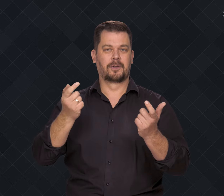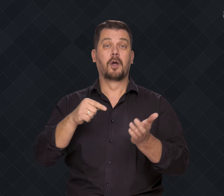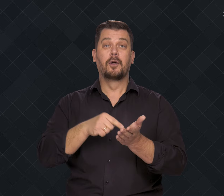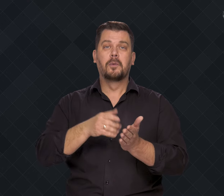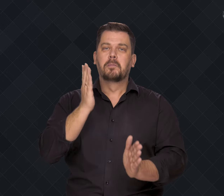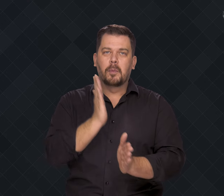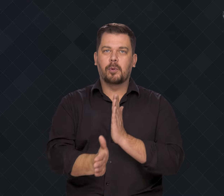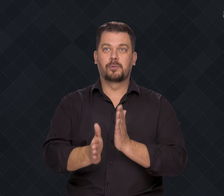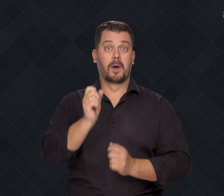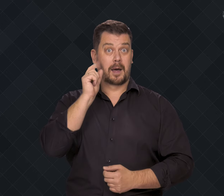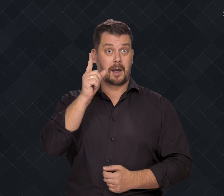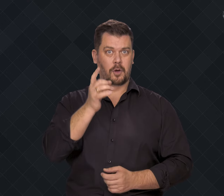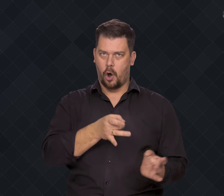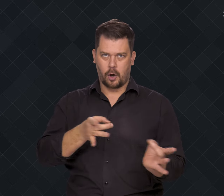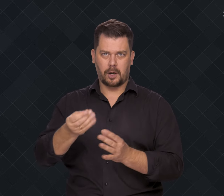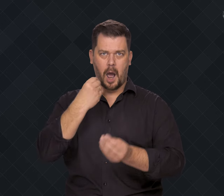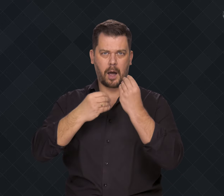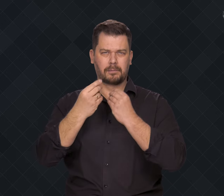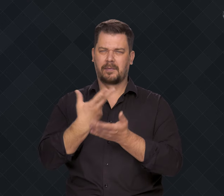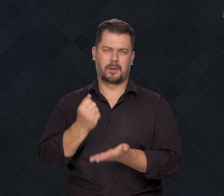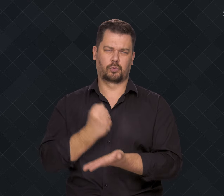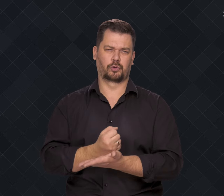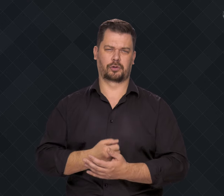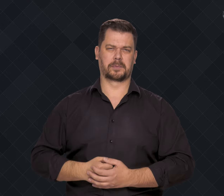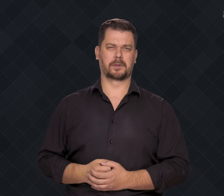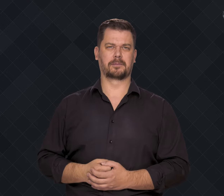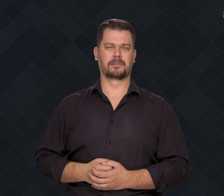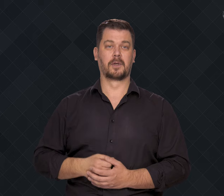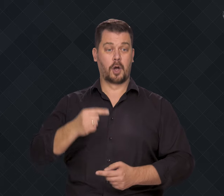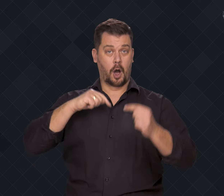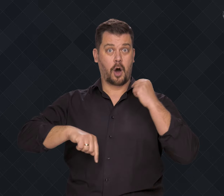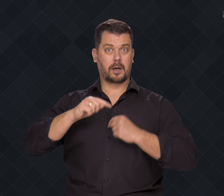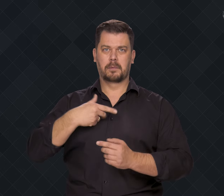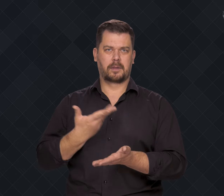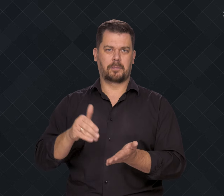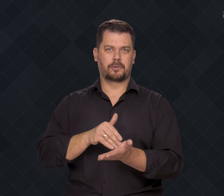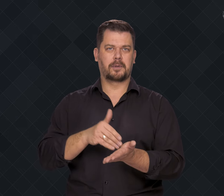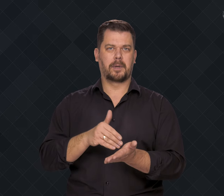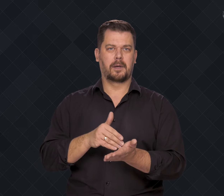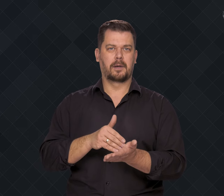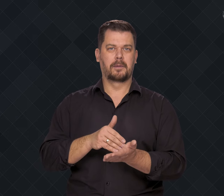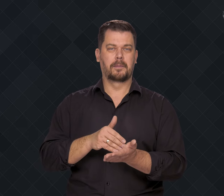We simply don't need to start the day with eating. Our bodies don't require it.